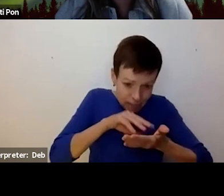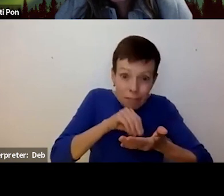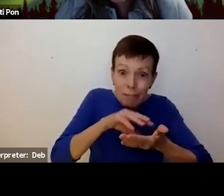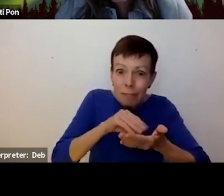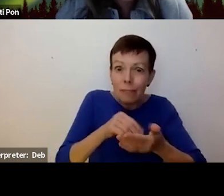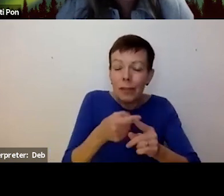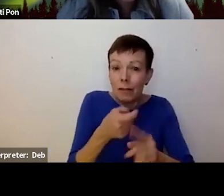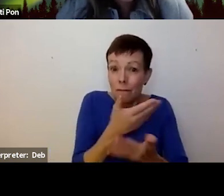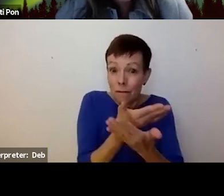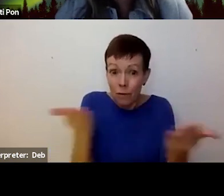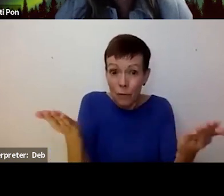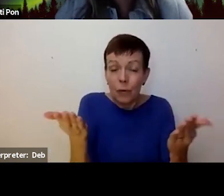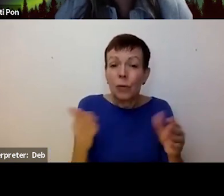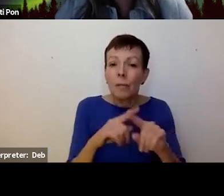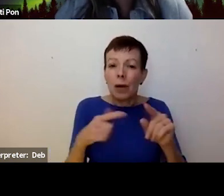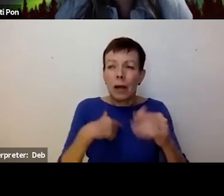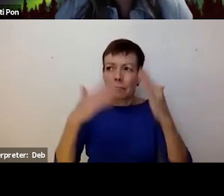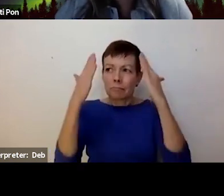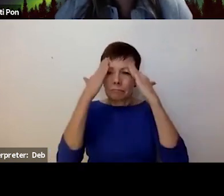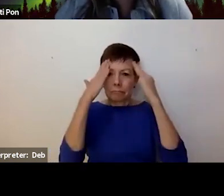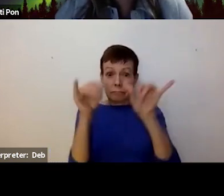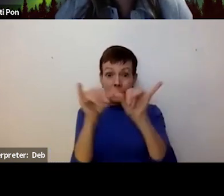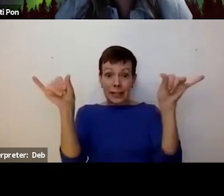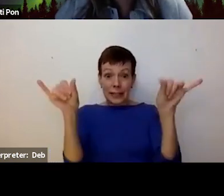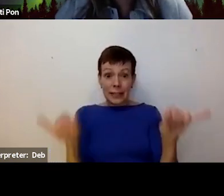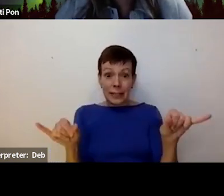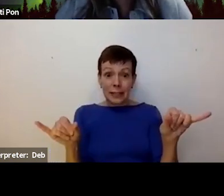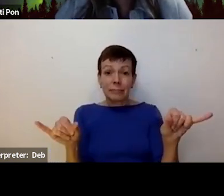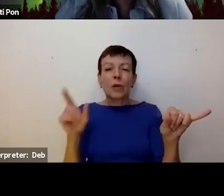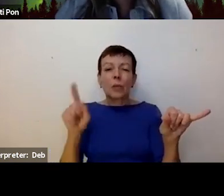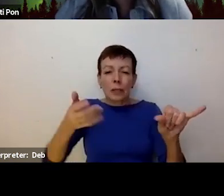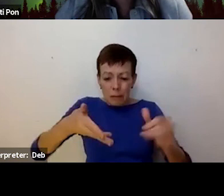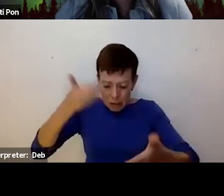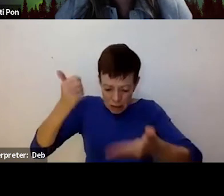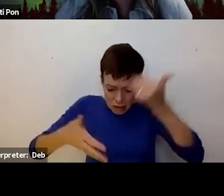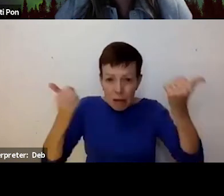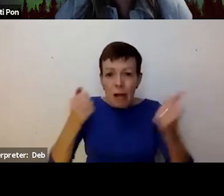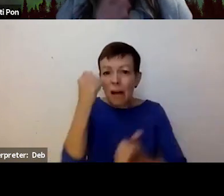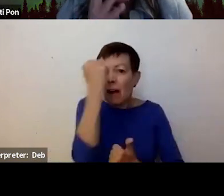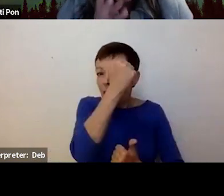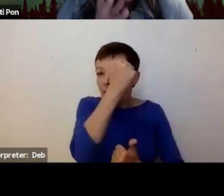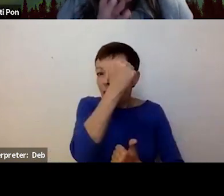systems we work in, there is a lot for us to unlearn. And I really think that your projects